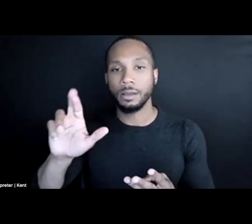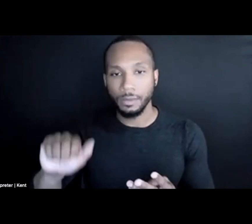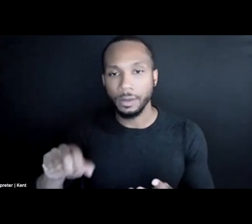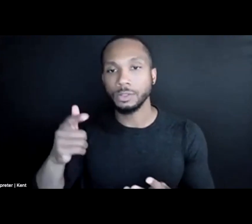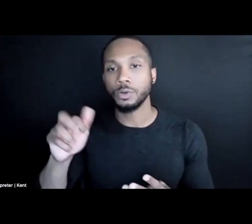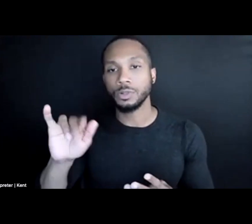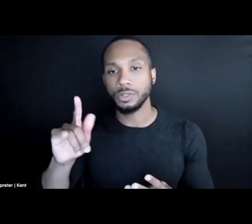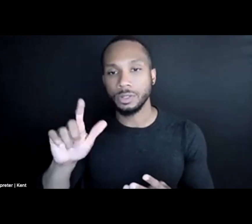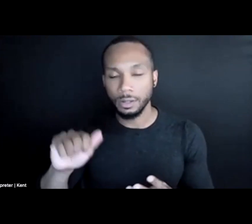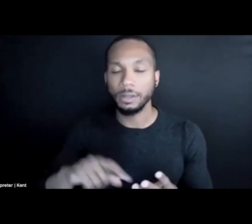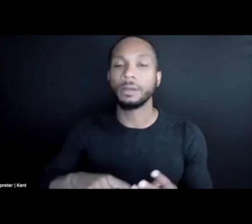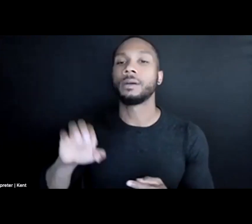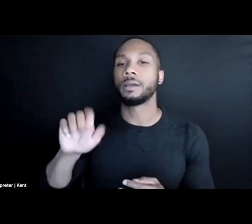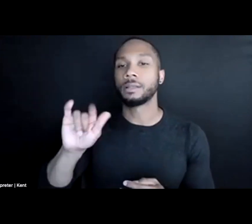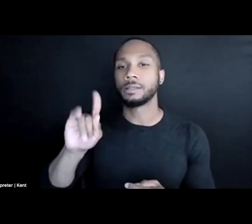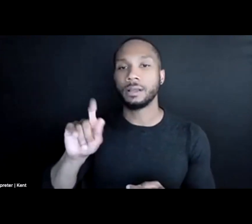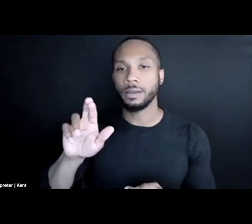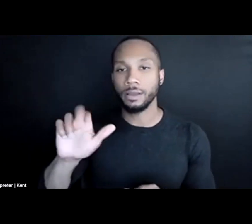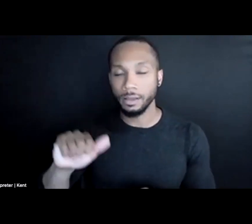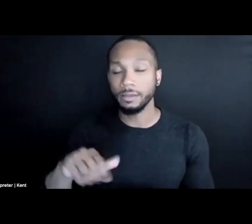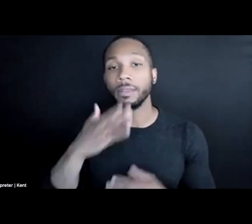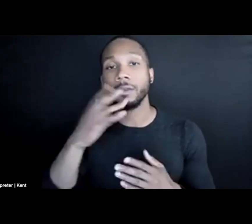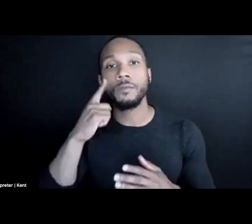Thank you for reading with us, muchos gracias.